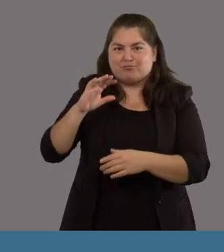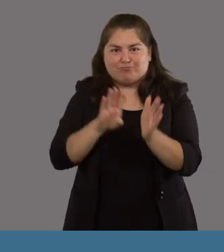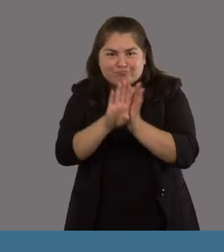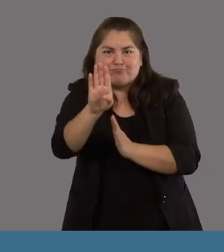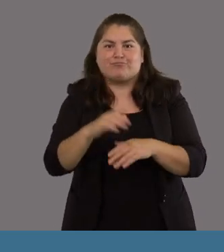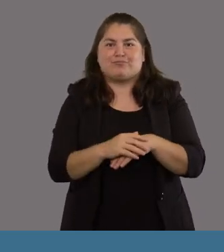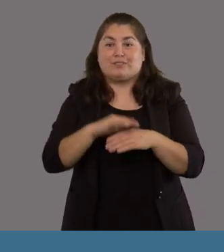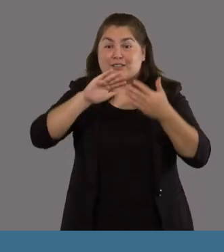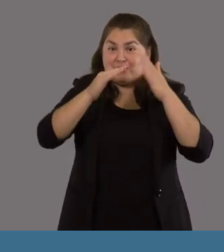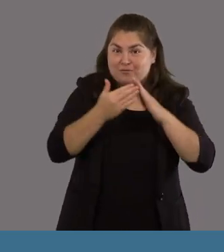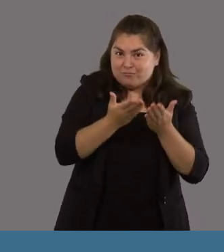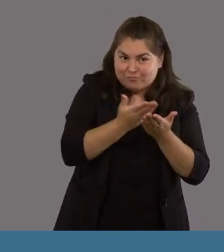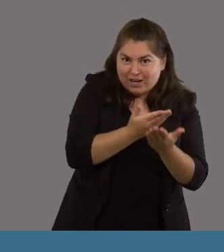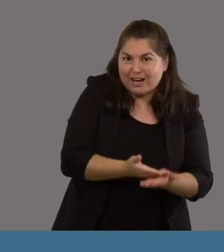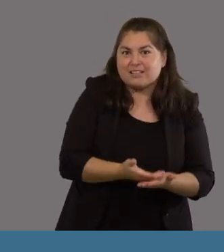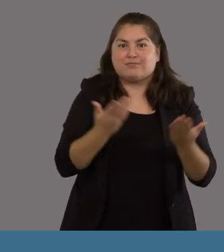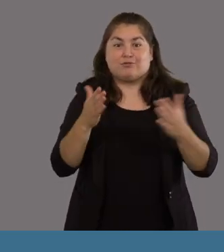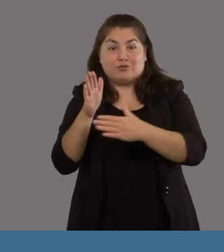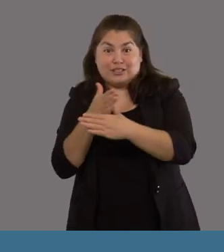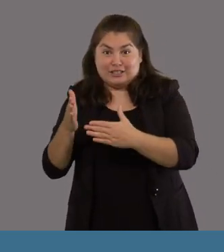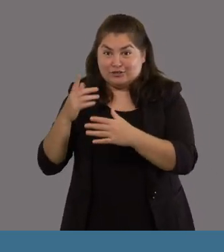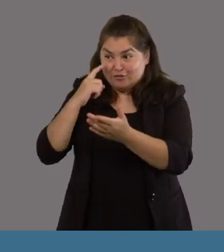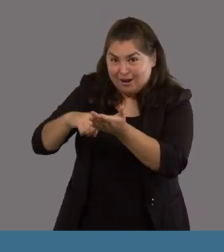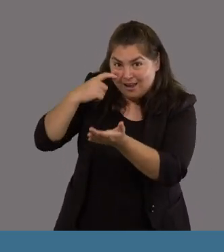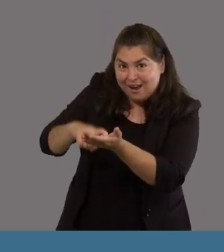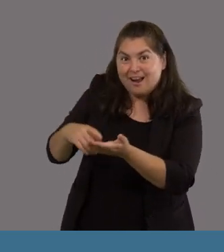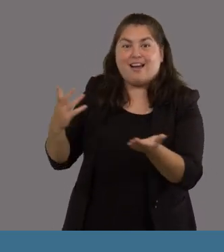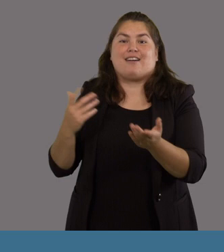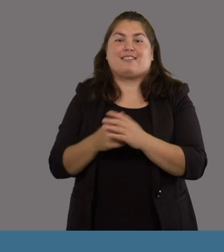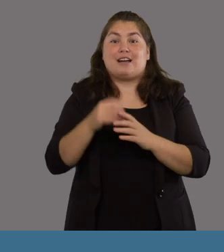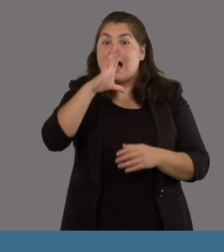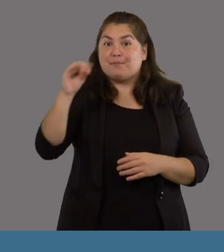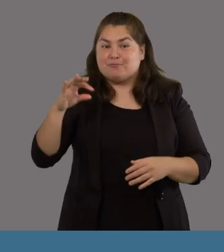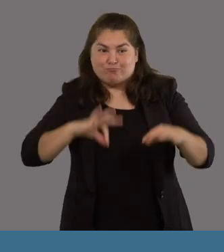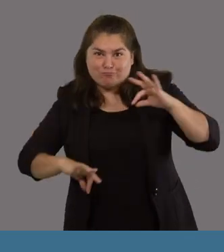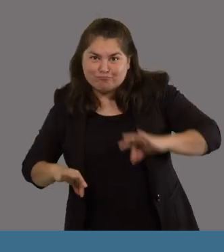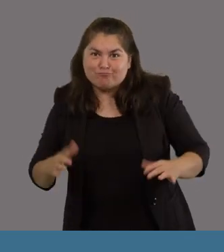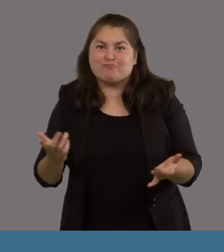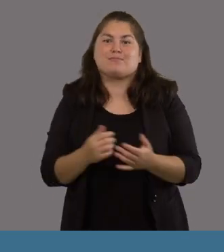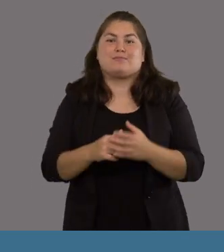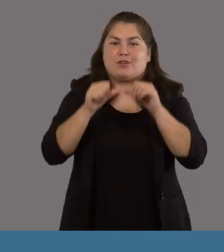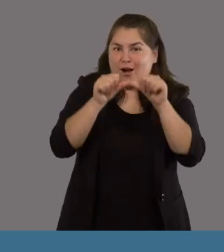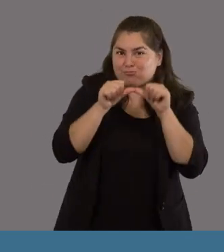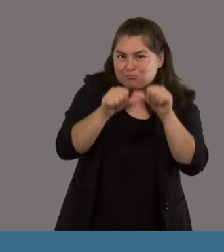community validation, shared recognition and co-benefits and long-term relationships.